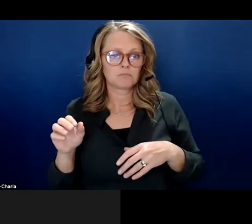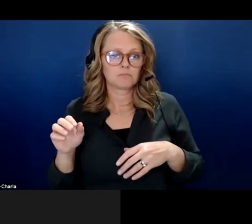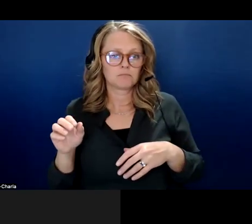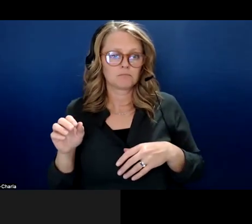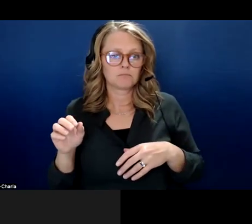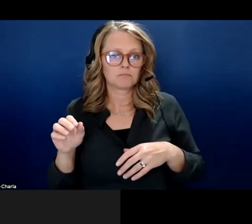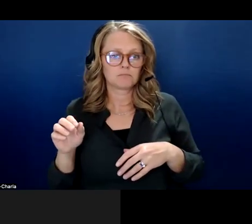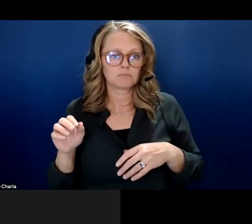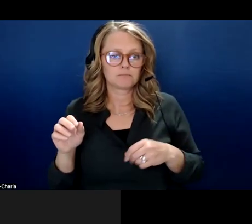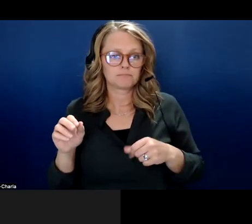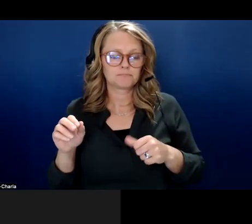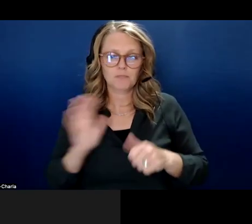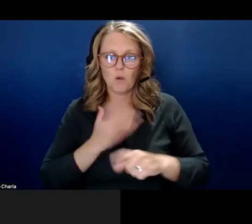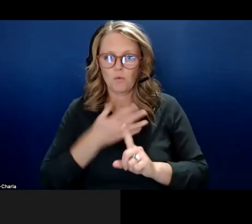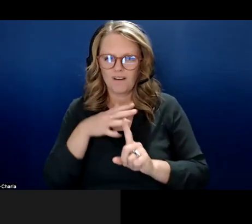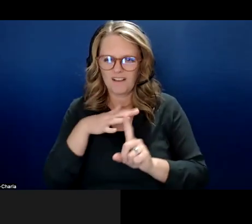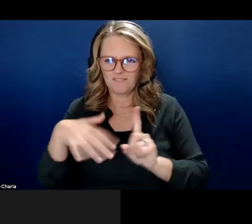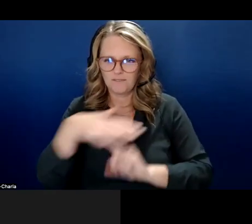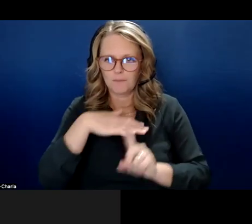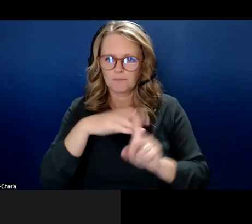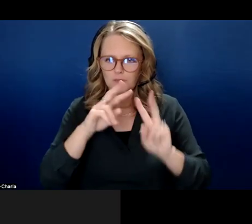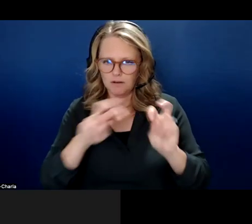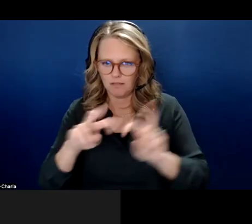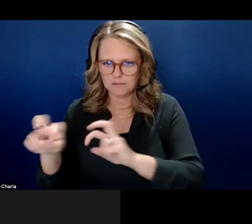through our environmental analysis is that we're able